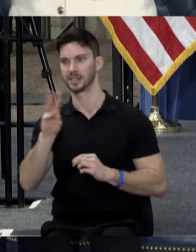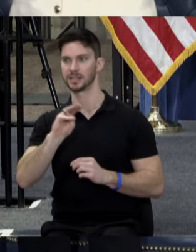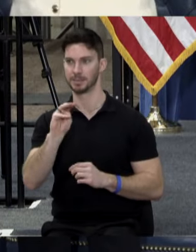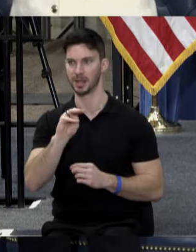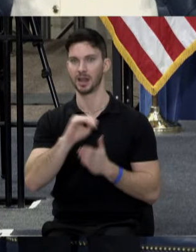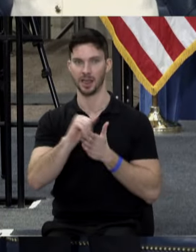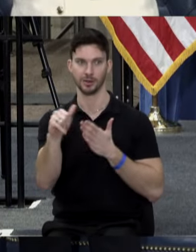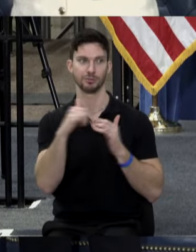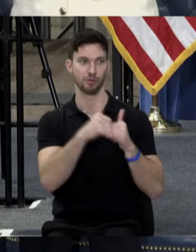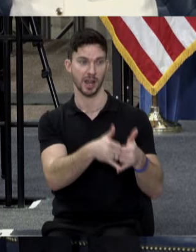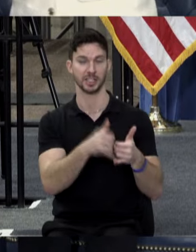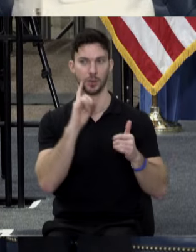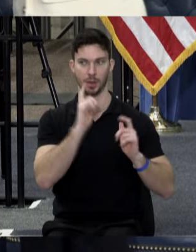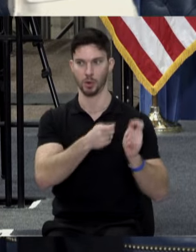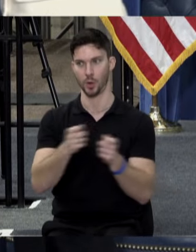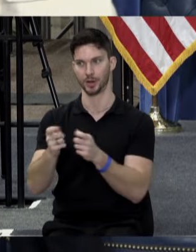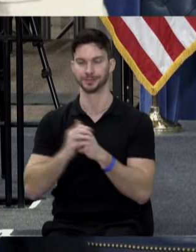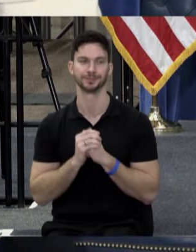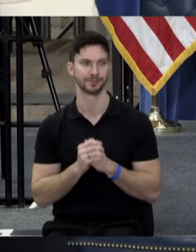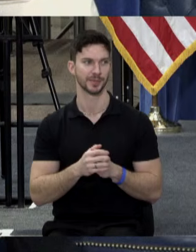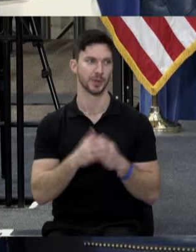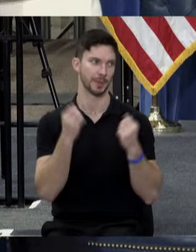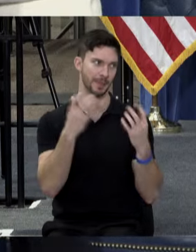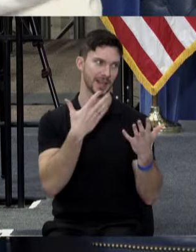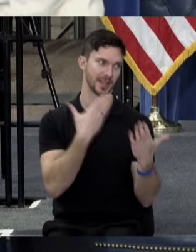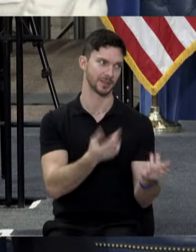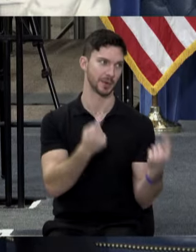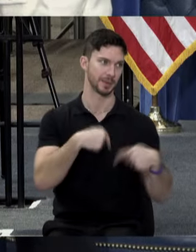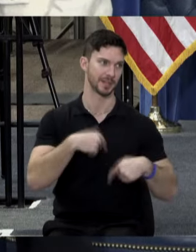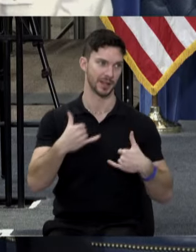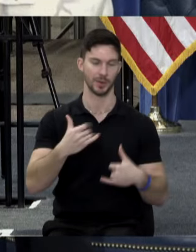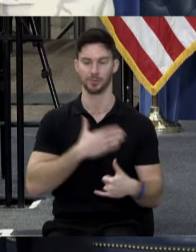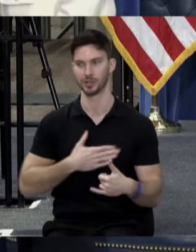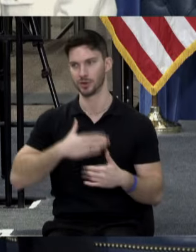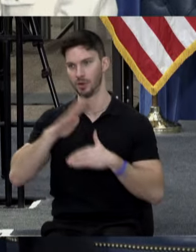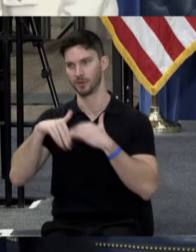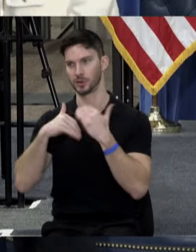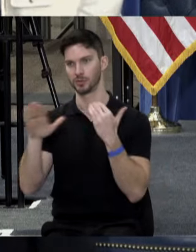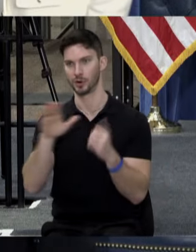So again, many thanks for being here, and we appreciate all of your support. Thank you.